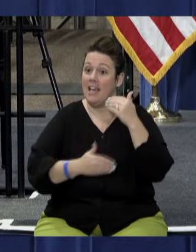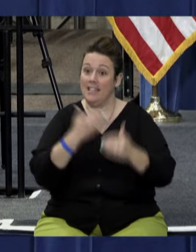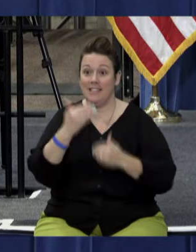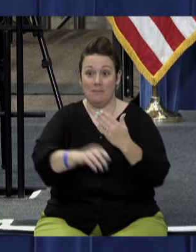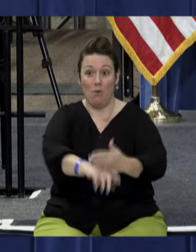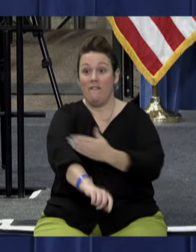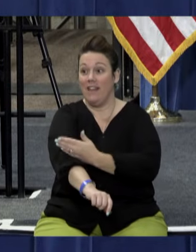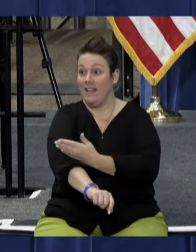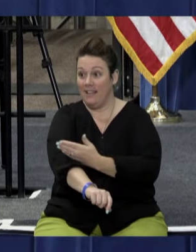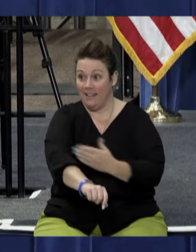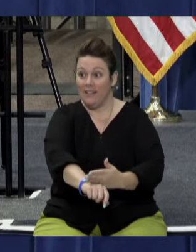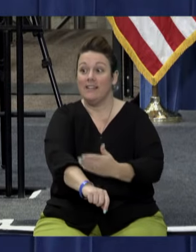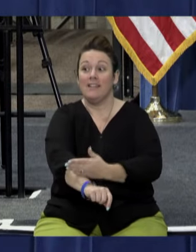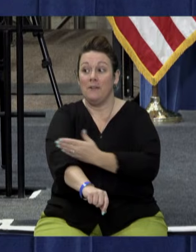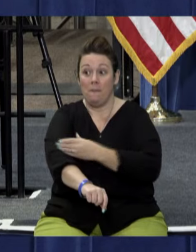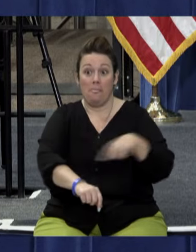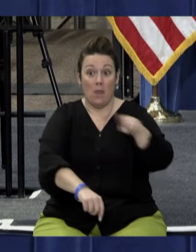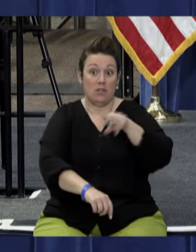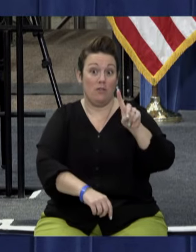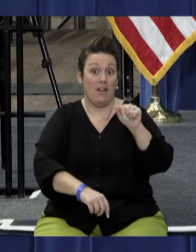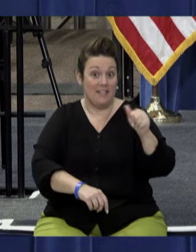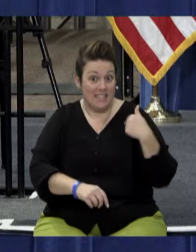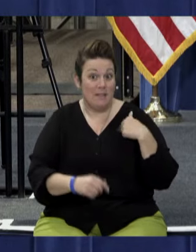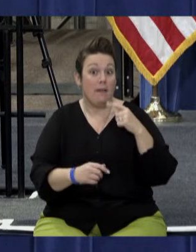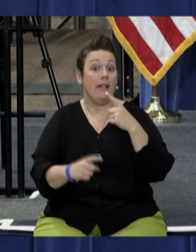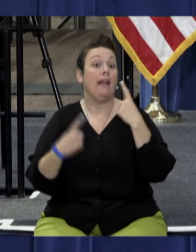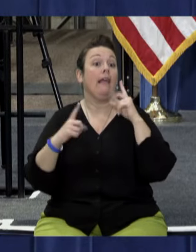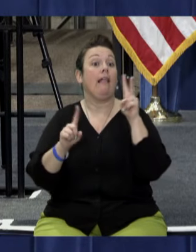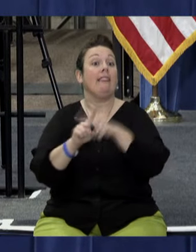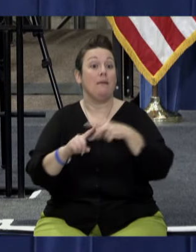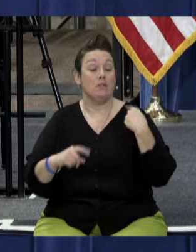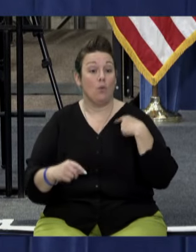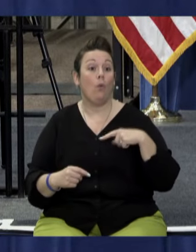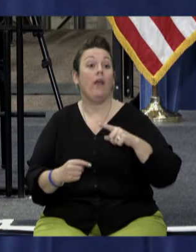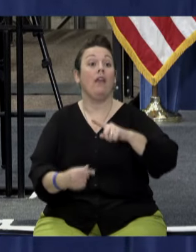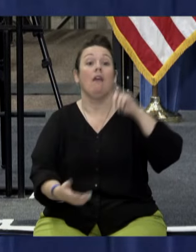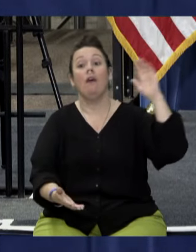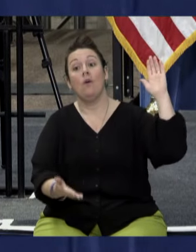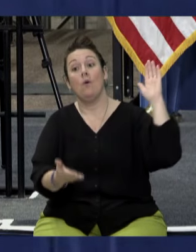of you with disability claims, we've cut it 160,000 in backlog disability claims in just